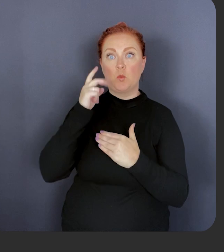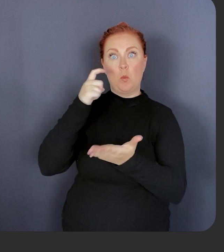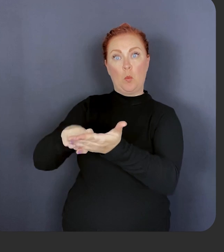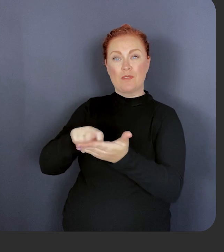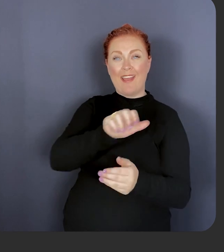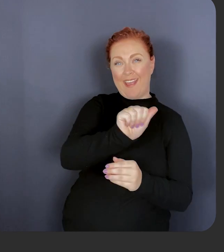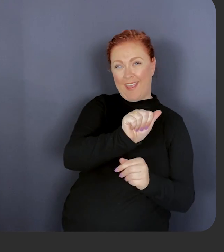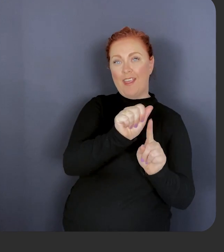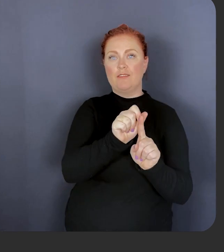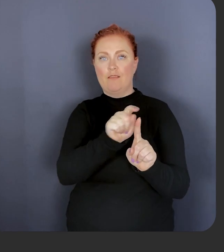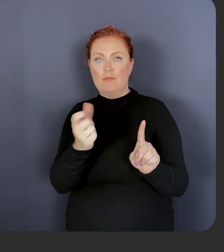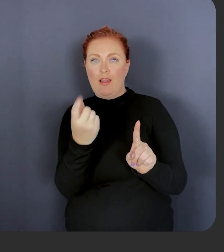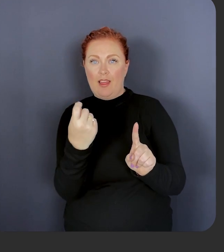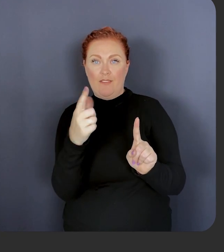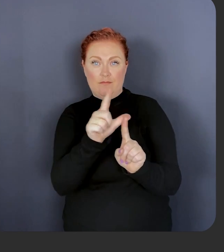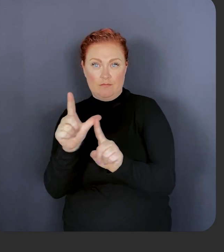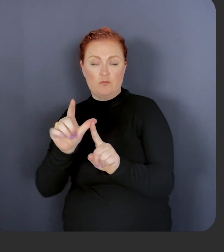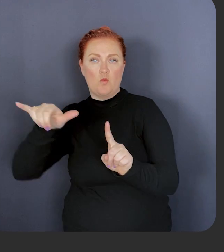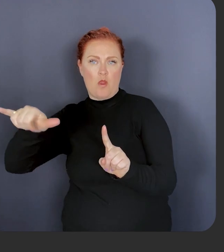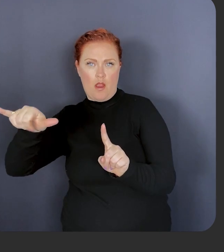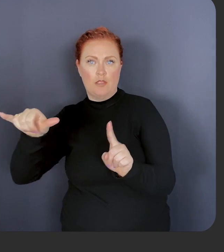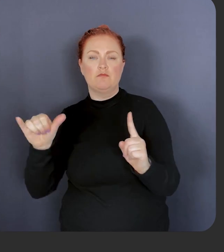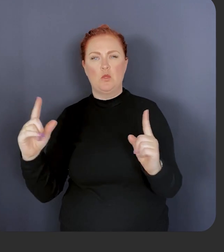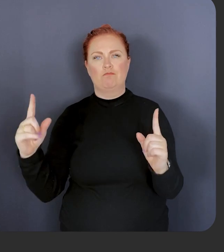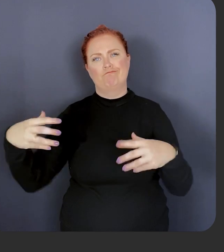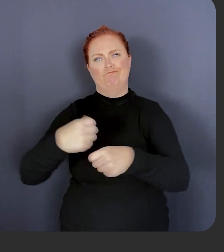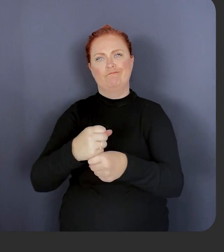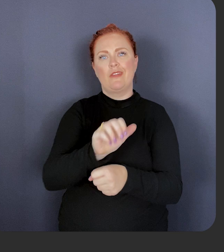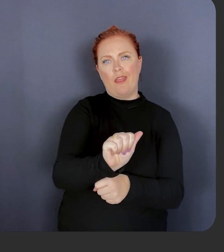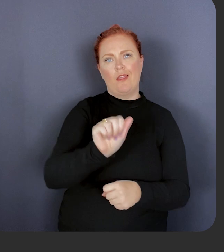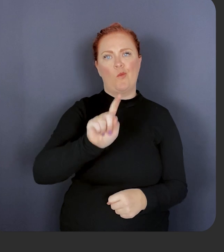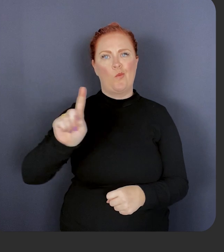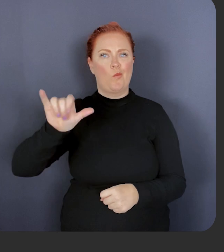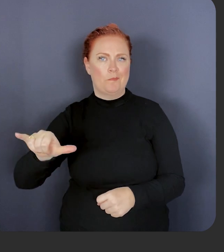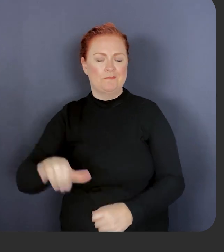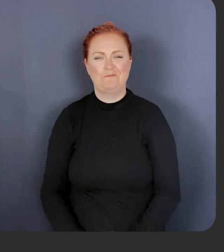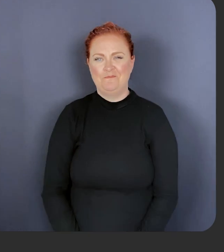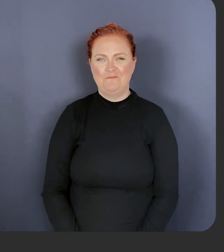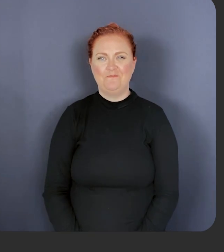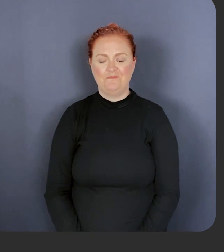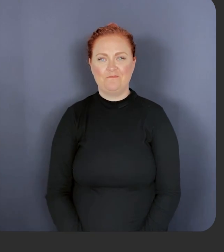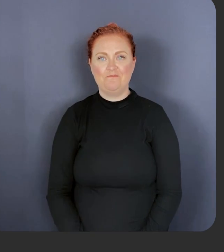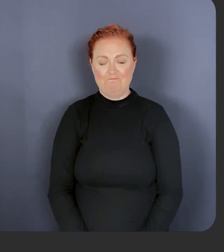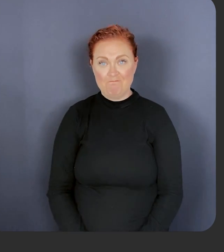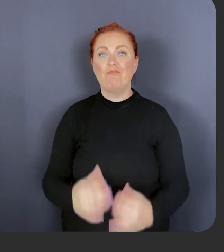Notice that the A is followed by 11 characters and a Y. Today,